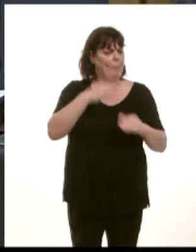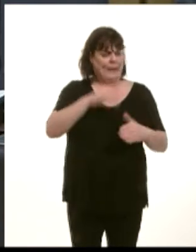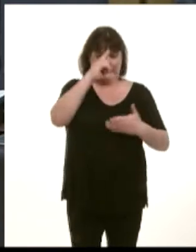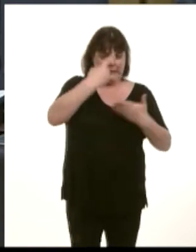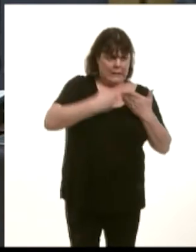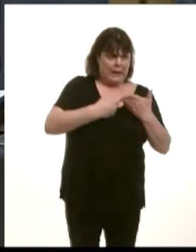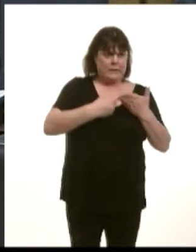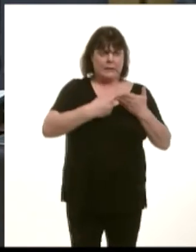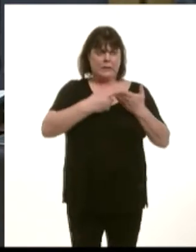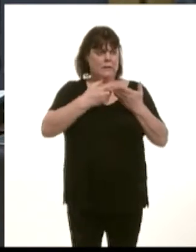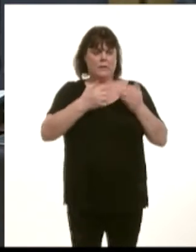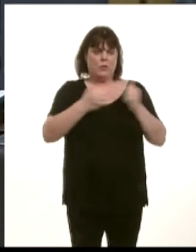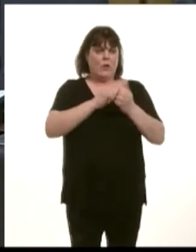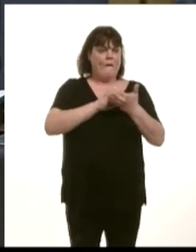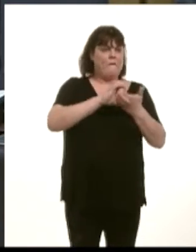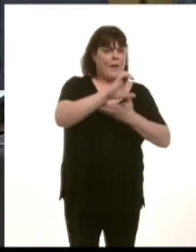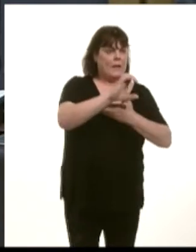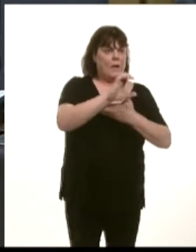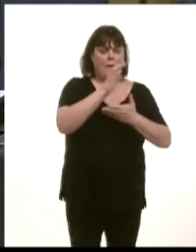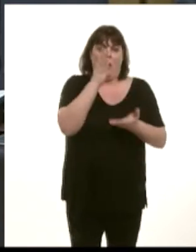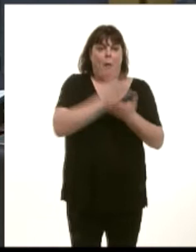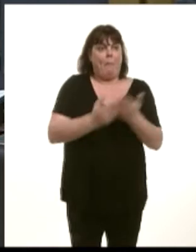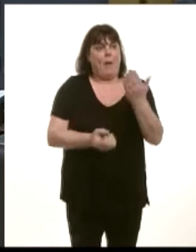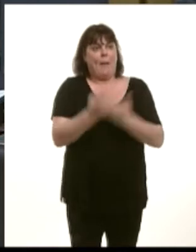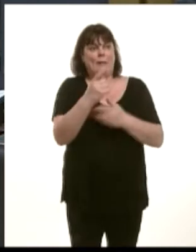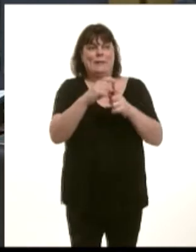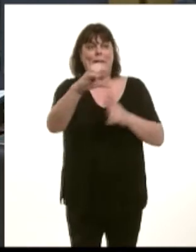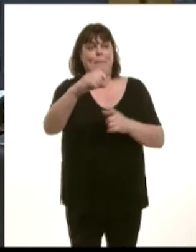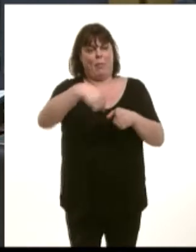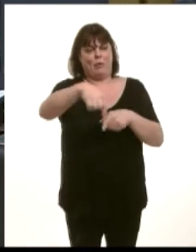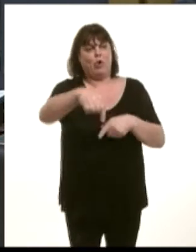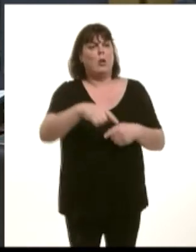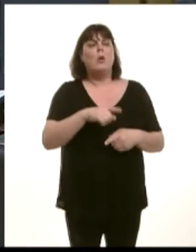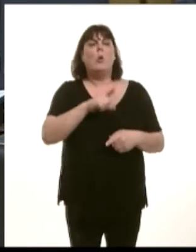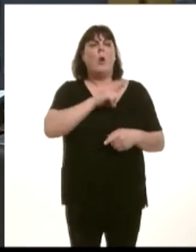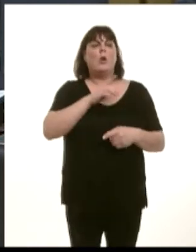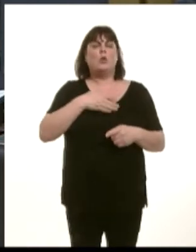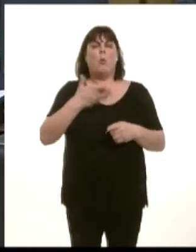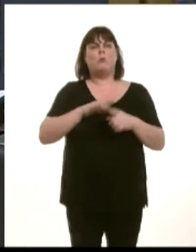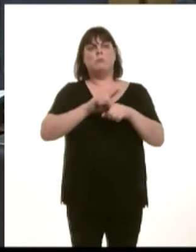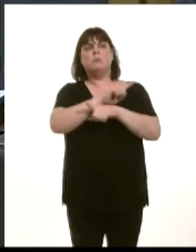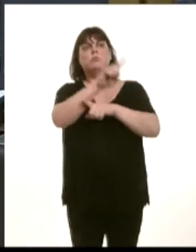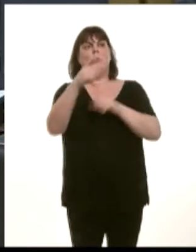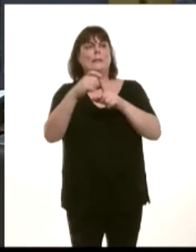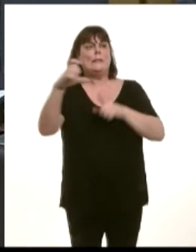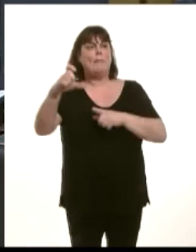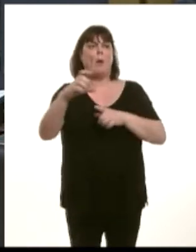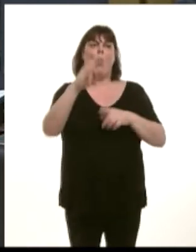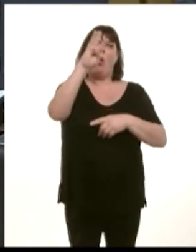put in place to ensure that payments are made at the end of this year, because we don’t want to find ourselves in a situation where Welsh farmers have to pay the price for your